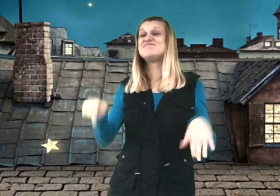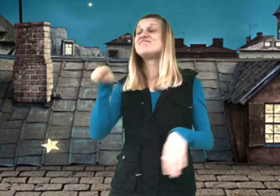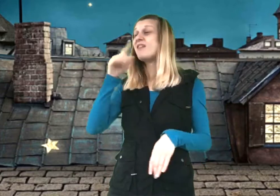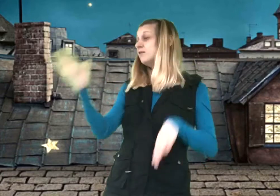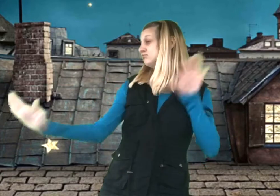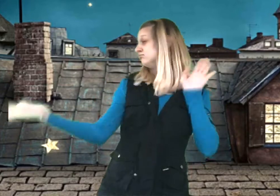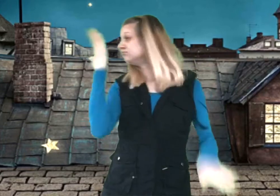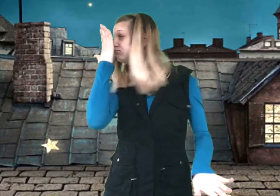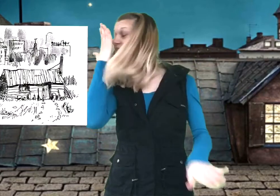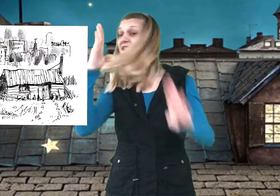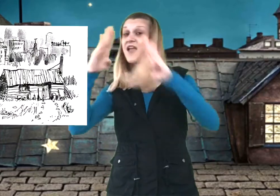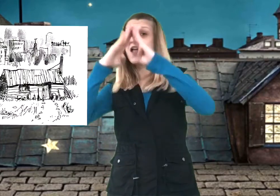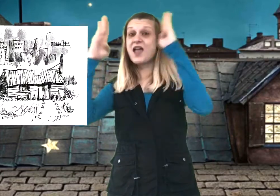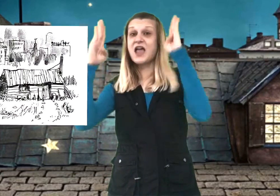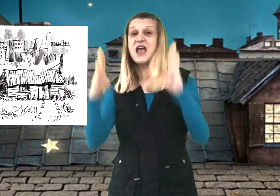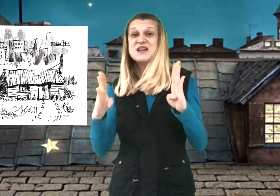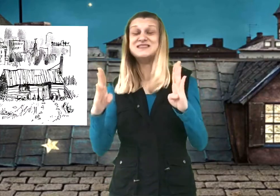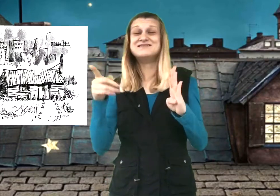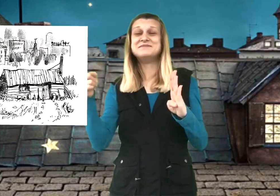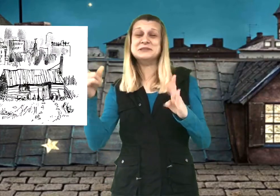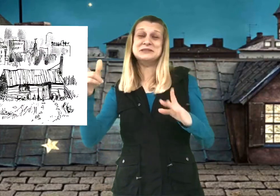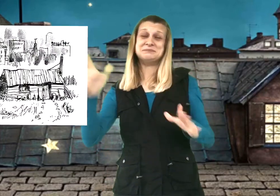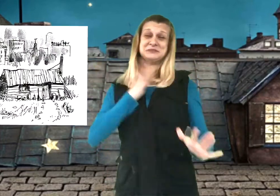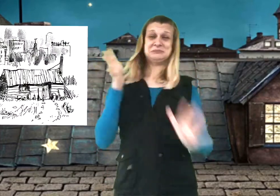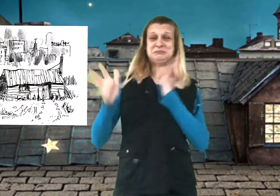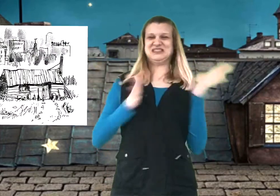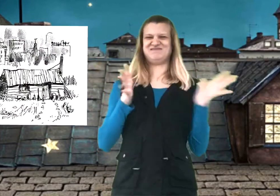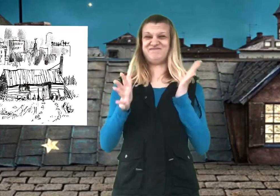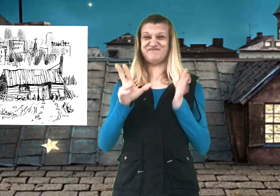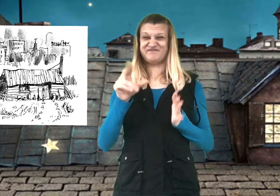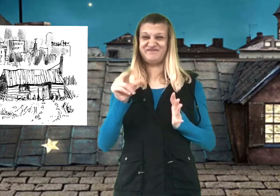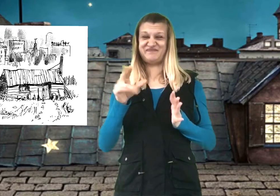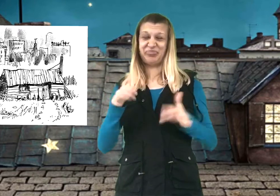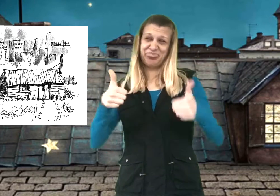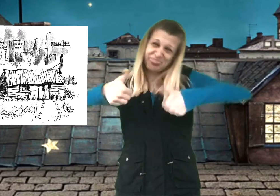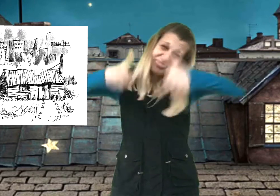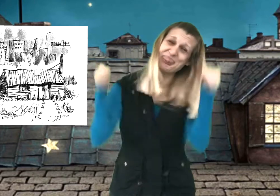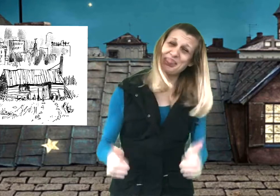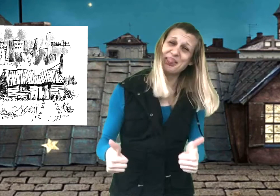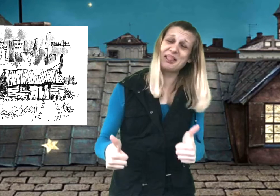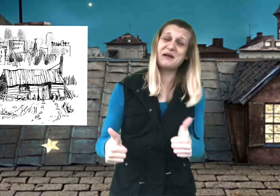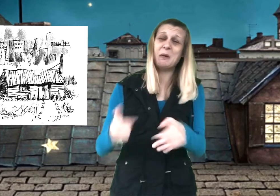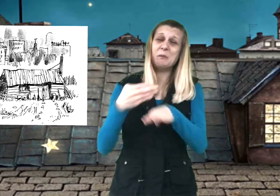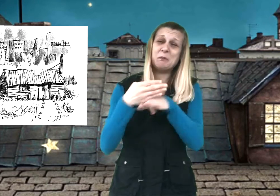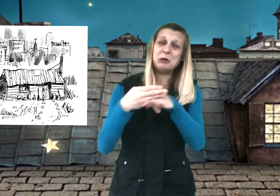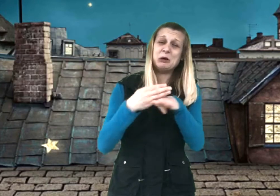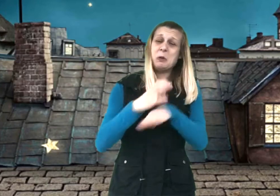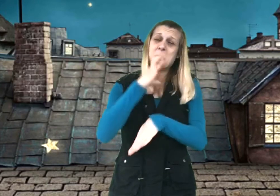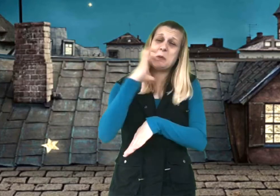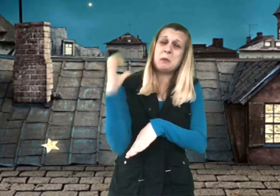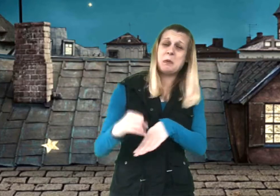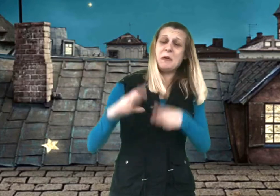The house wasn't fancy.